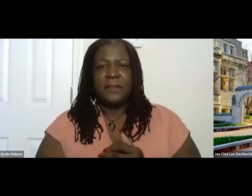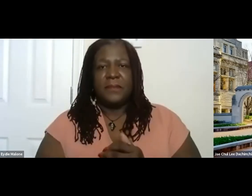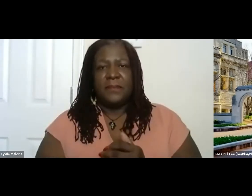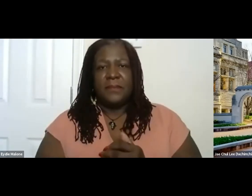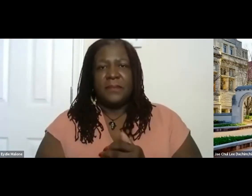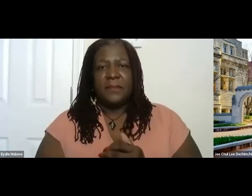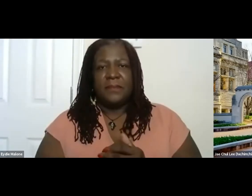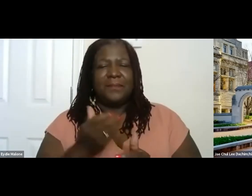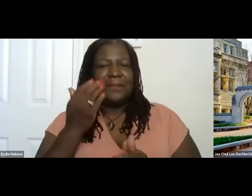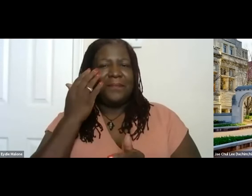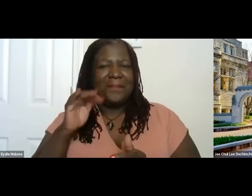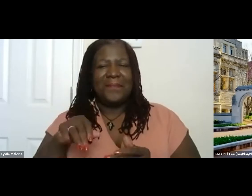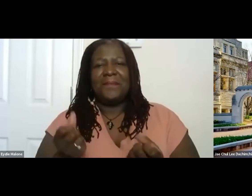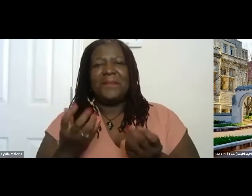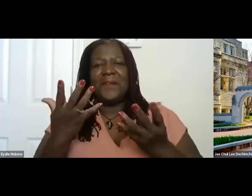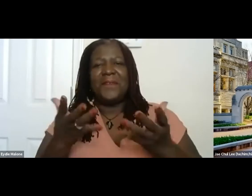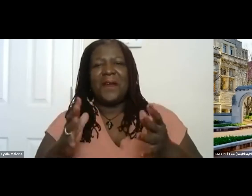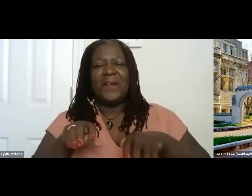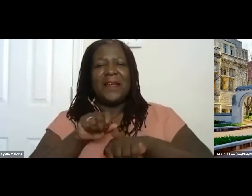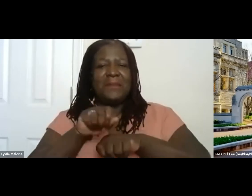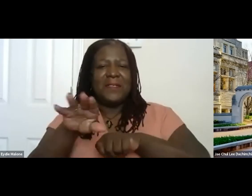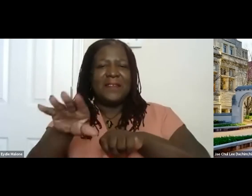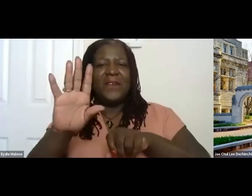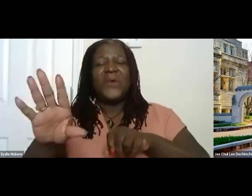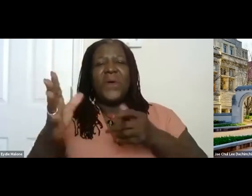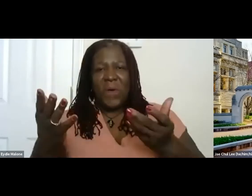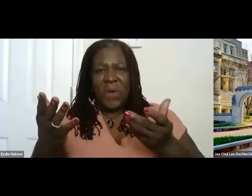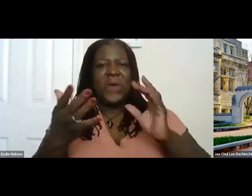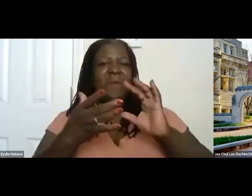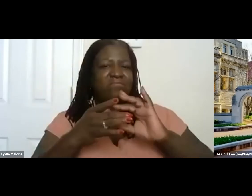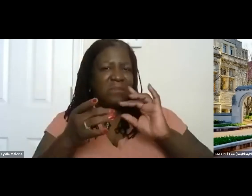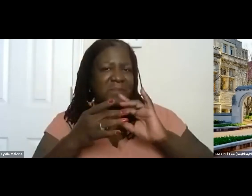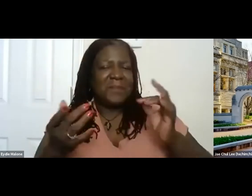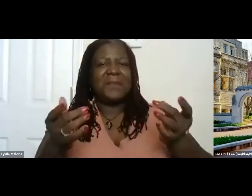you already submitted your questions during the registration process. You may attend this